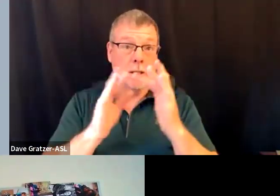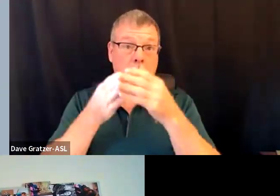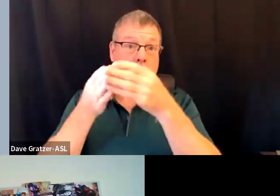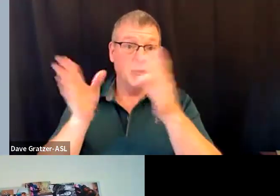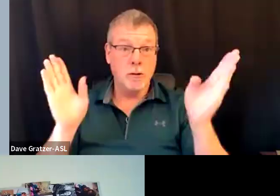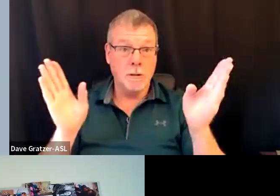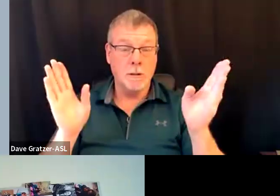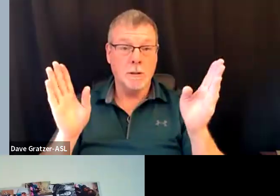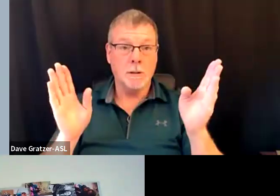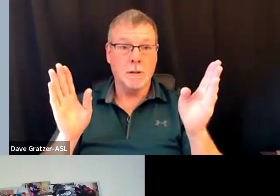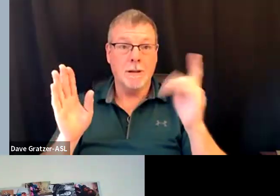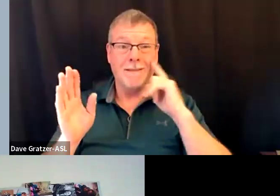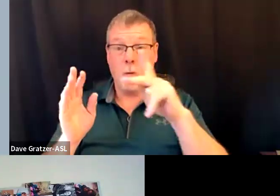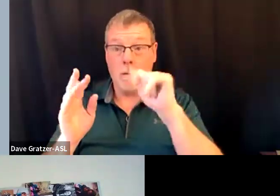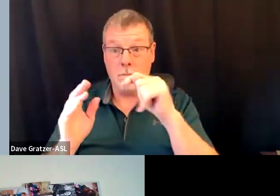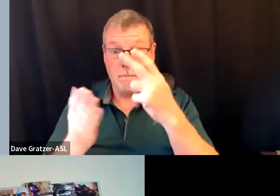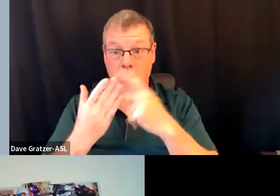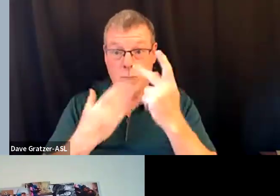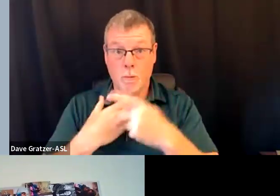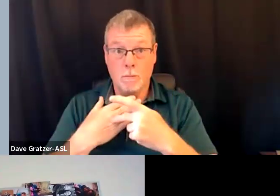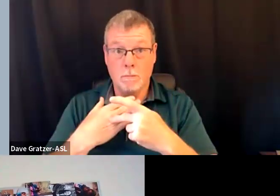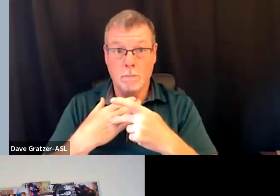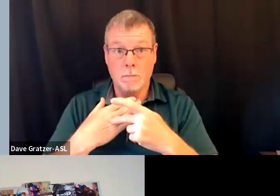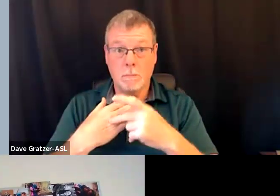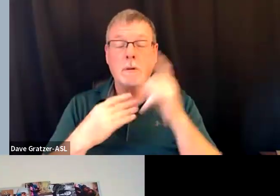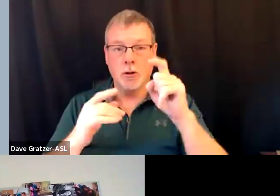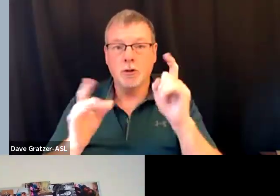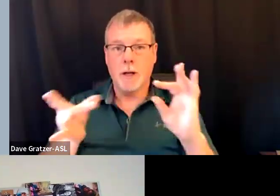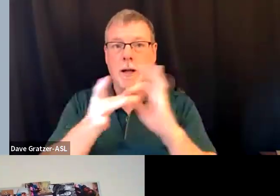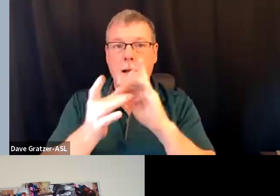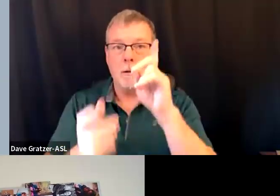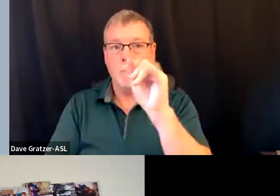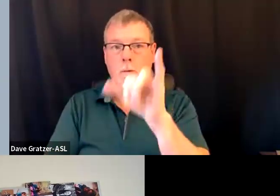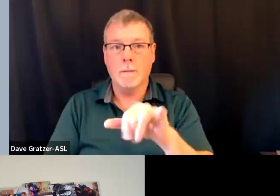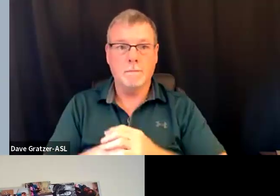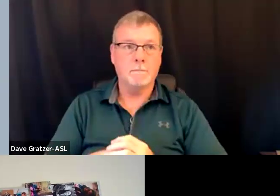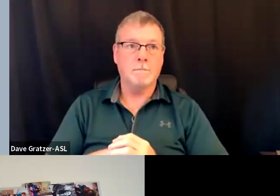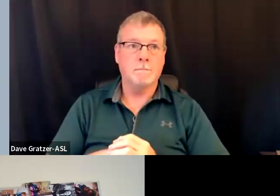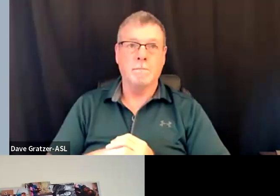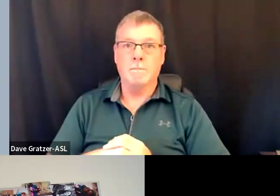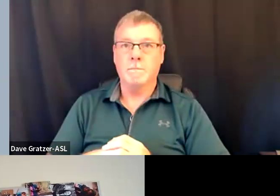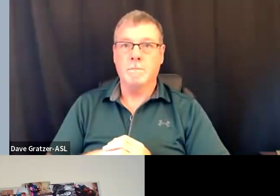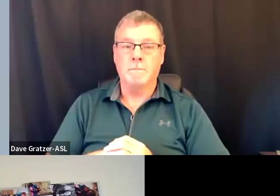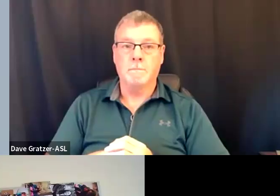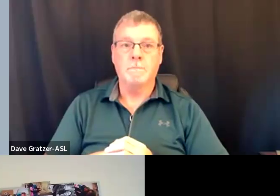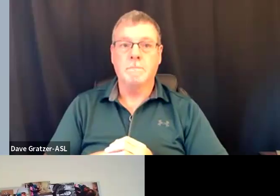specifically for the PATH program, we should connect on that and do that. Okay. Sounds good.